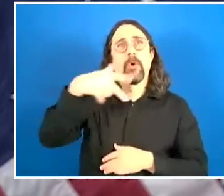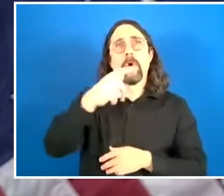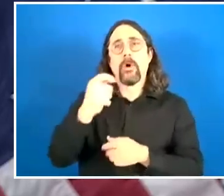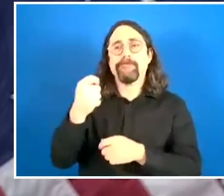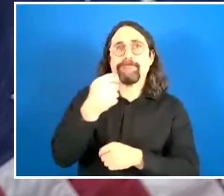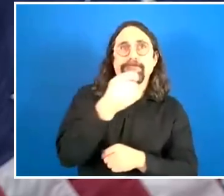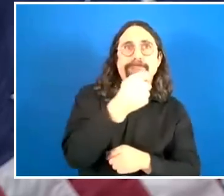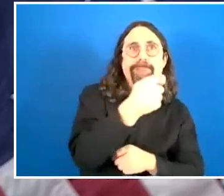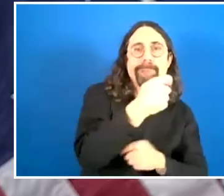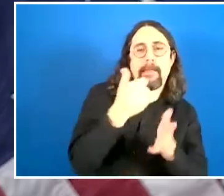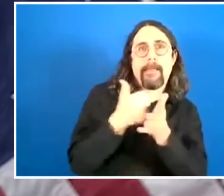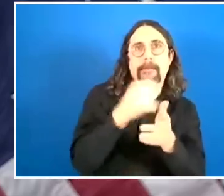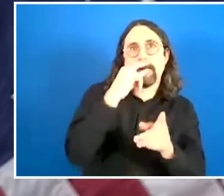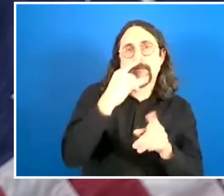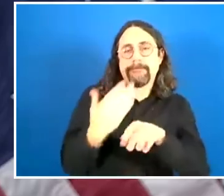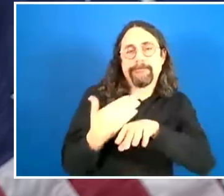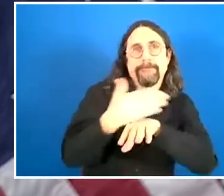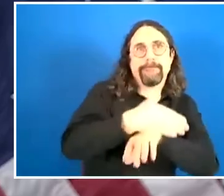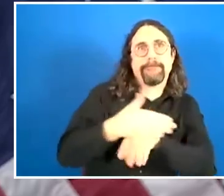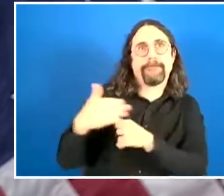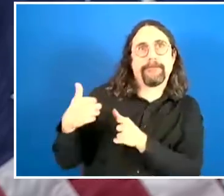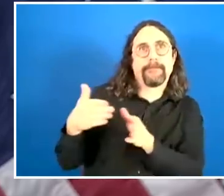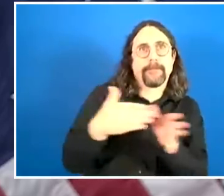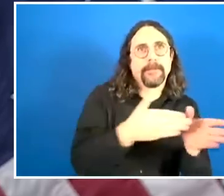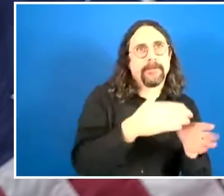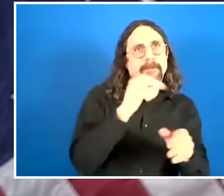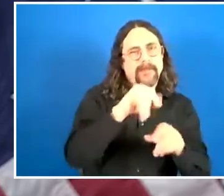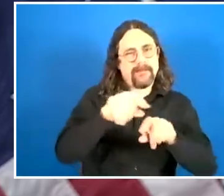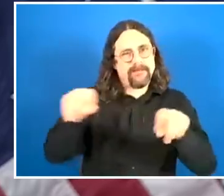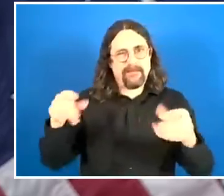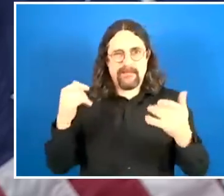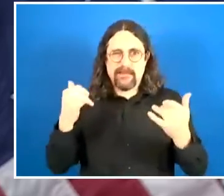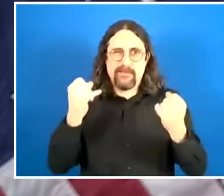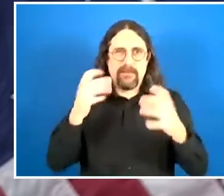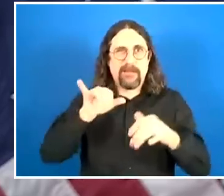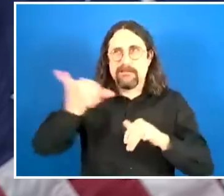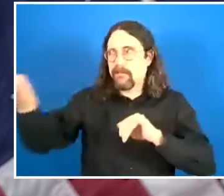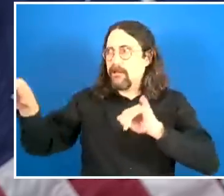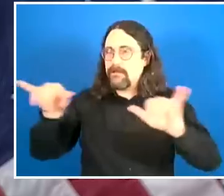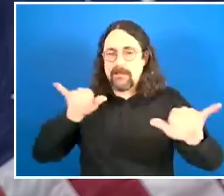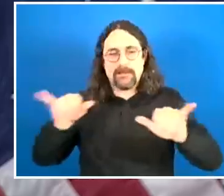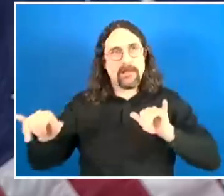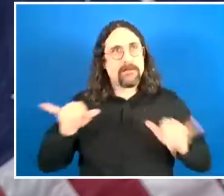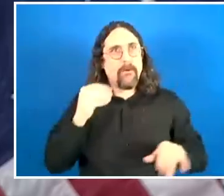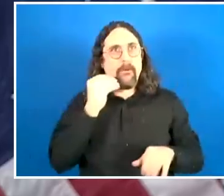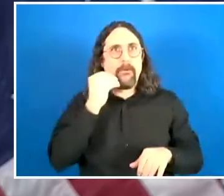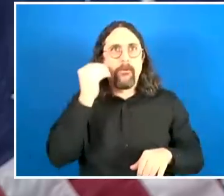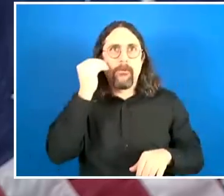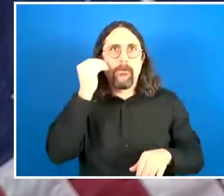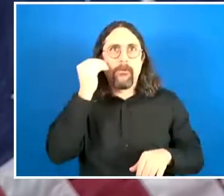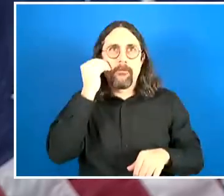STCUODIANS, VEERYEON I S FEELING THIS MOMENT. EVERYONE IS DOTEVED TO OUR KIDS BUT EVERYONE HAS THAT NSSEE OUR KIDS ARE GOING THROUGH A